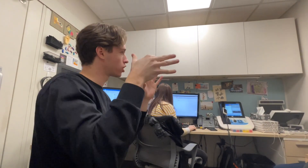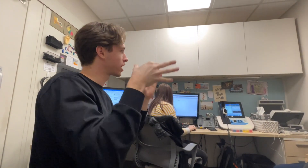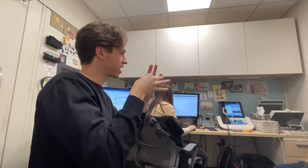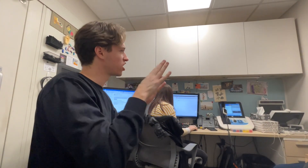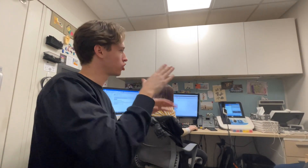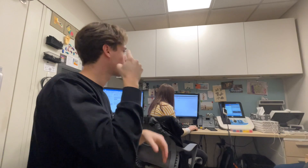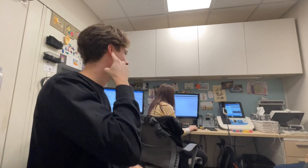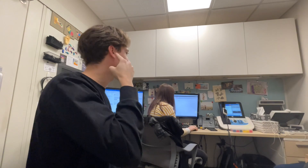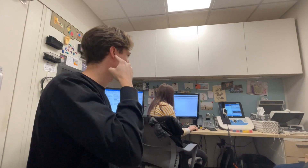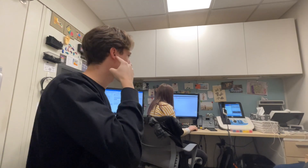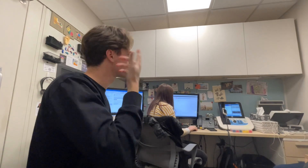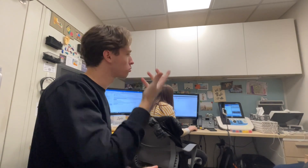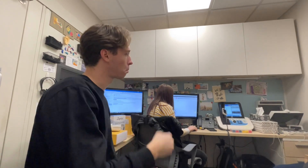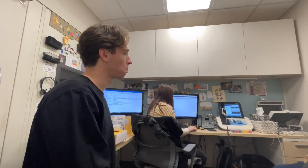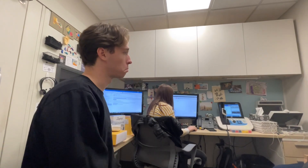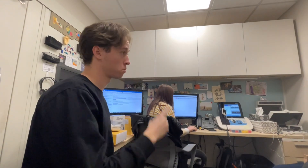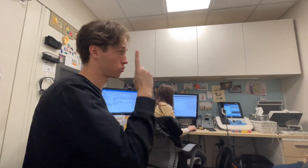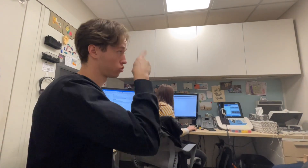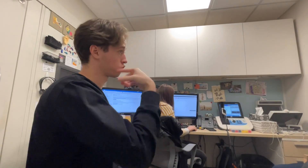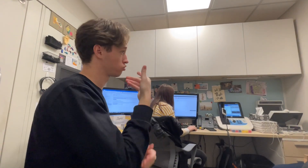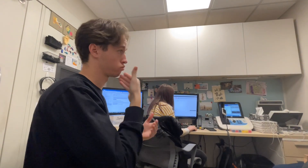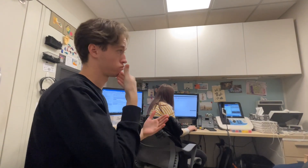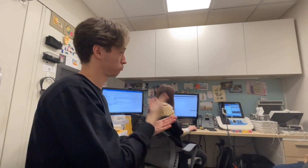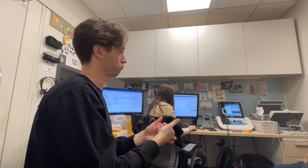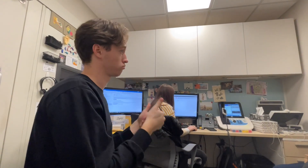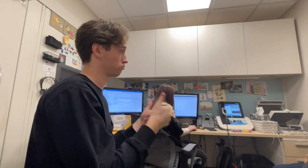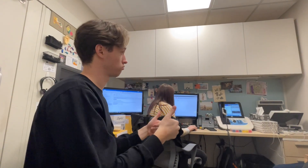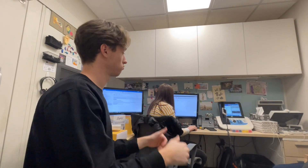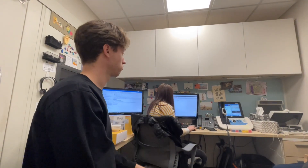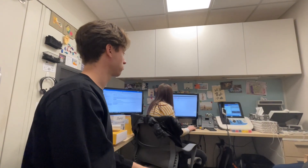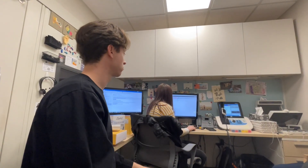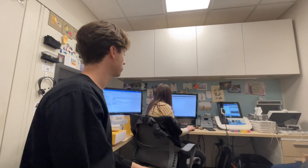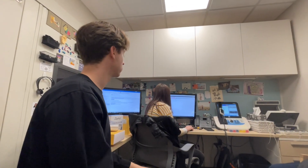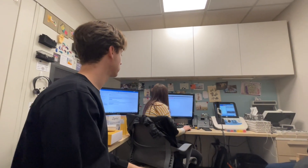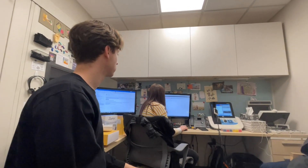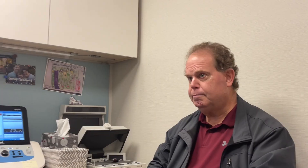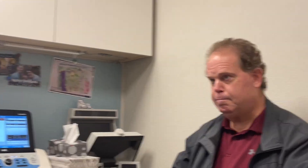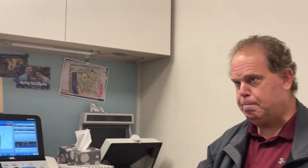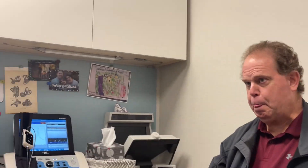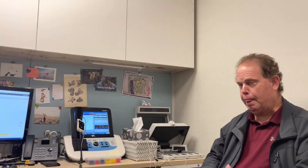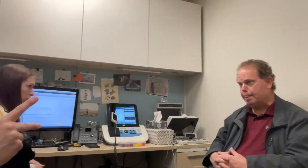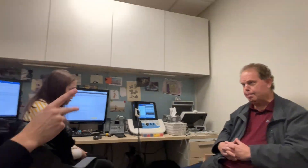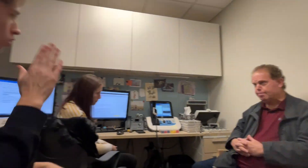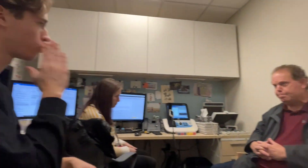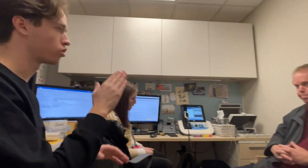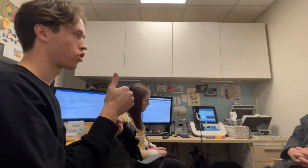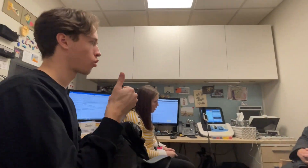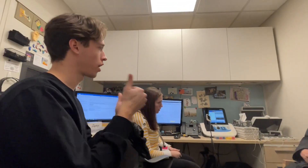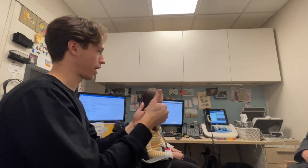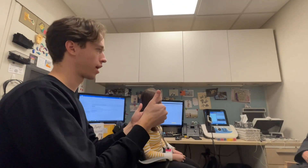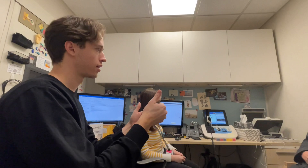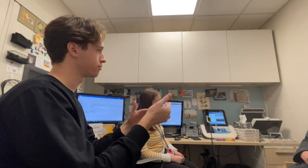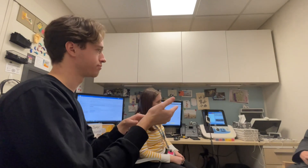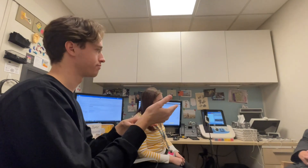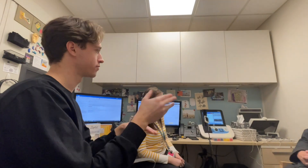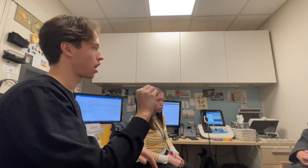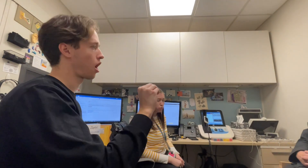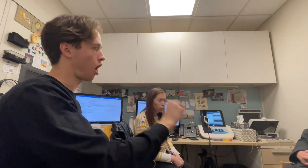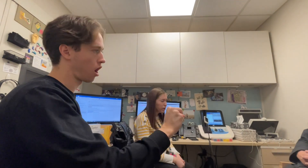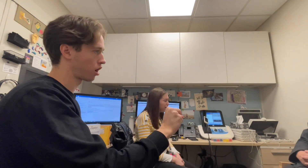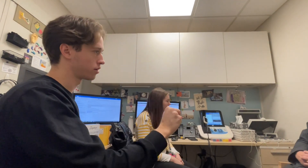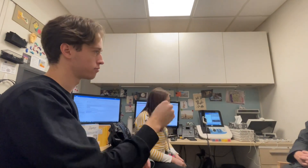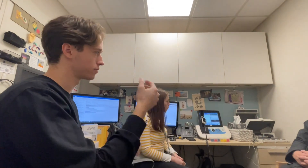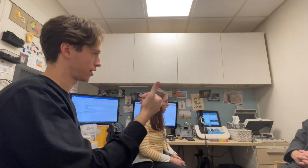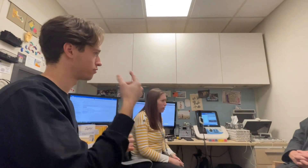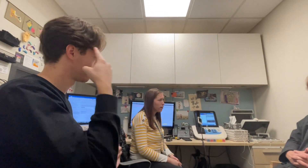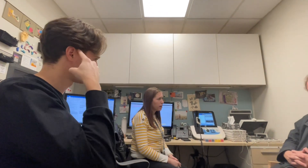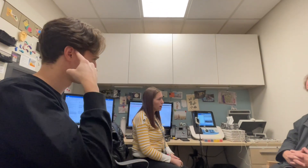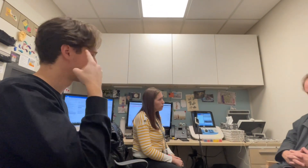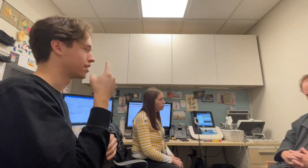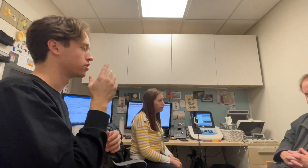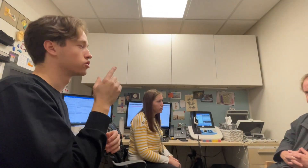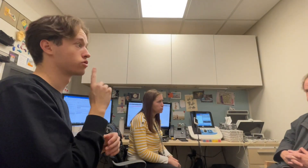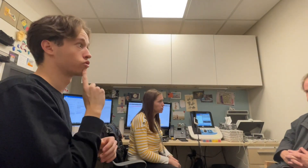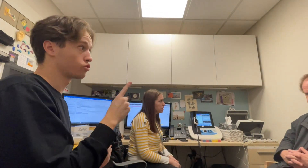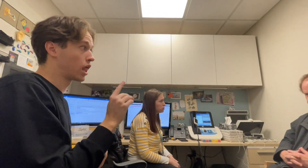great so I'm gonna go ahead and turn it on like I said it's really quiet right now the expectation